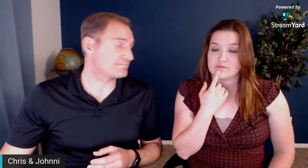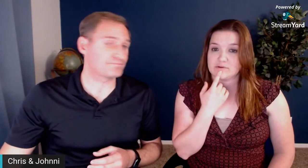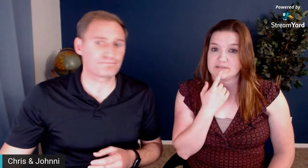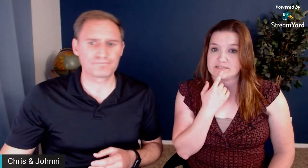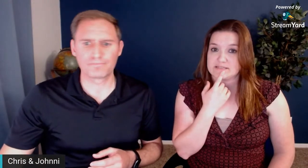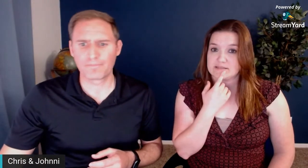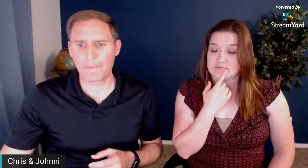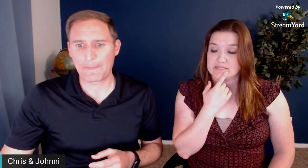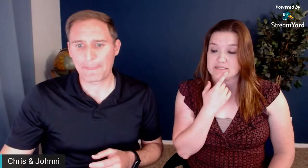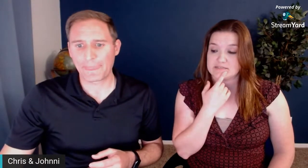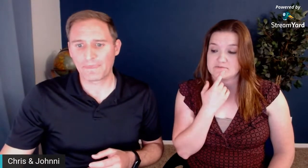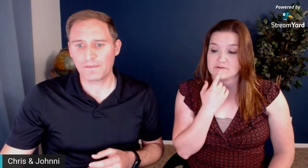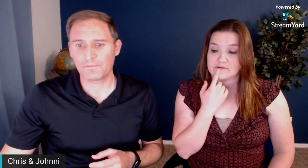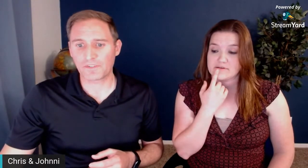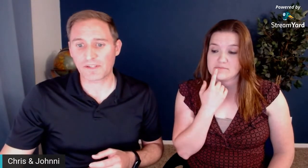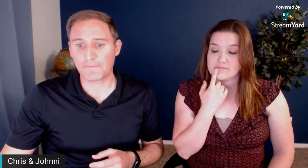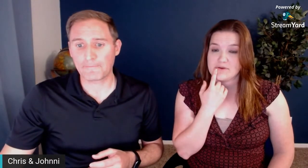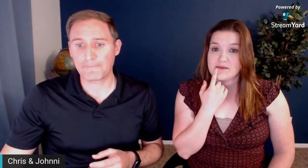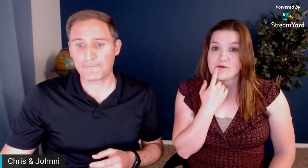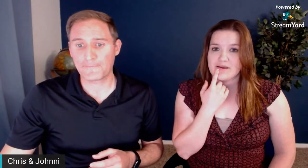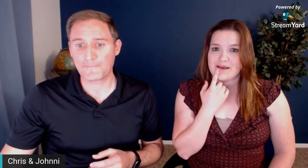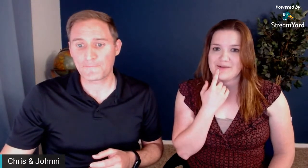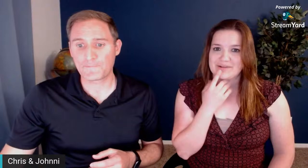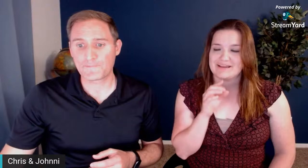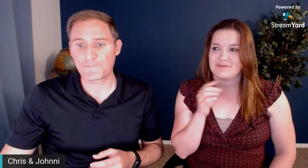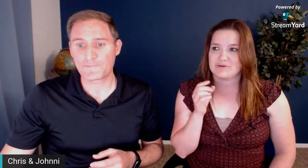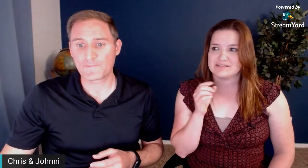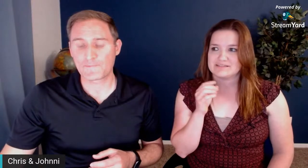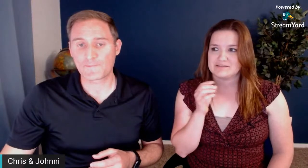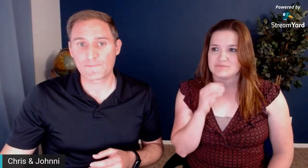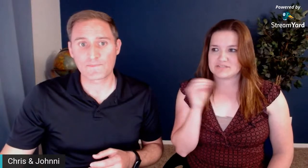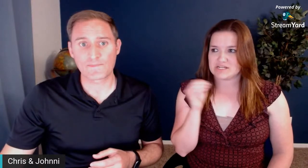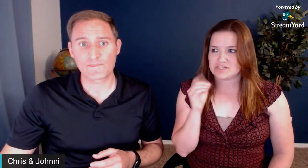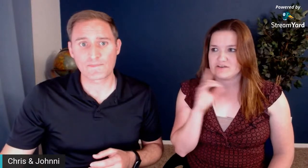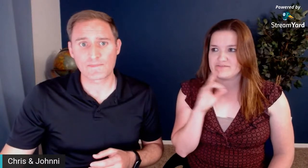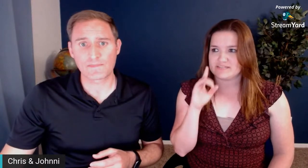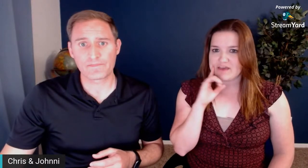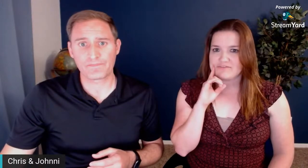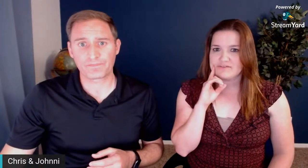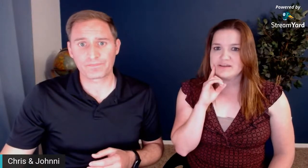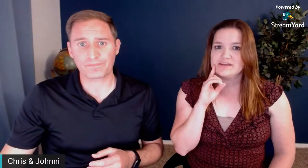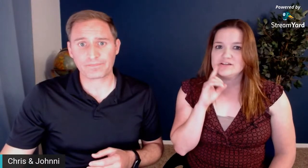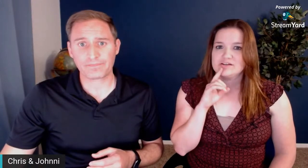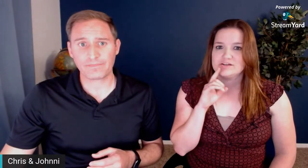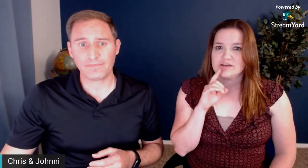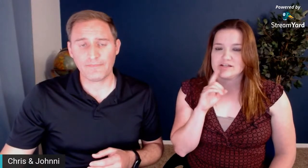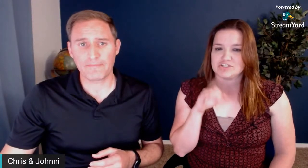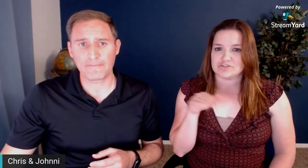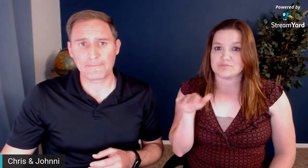on one of my tests on my test for what's up how many what is the percentage of deaf uh children